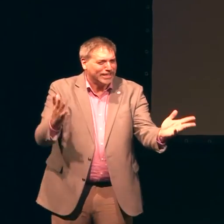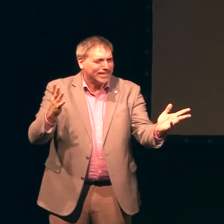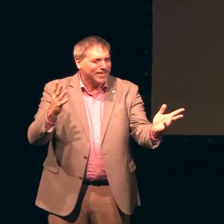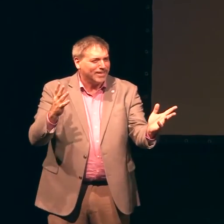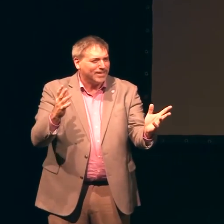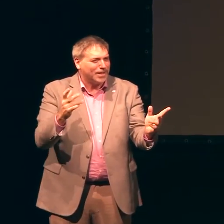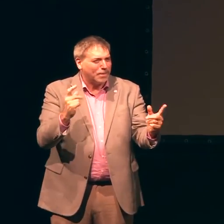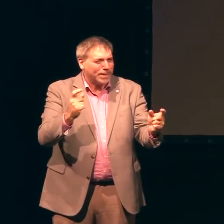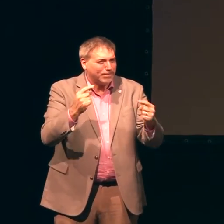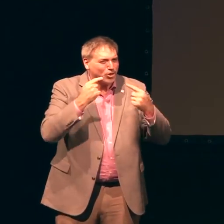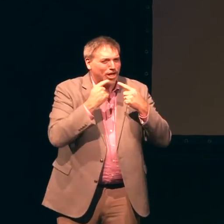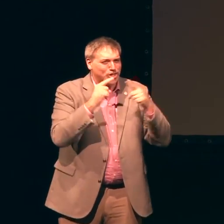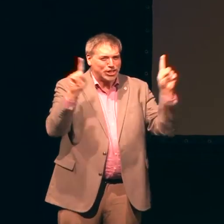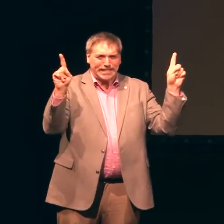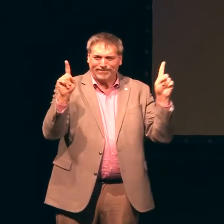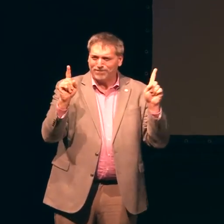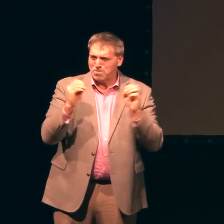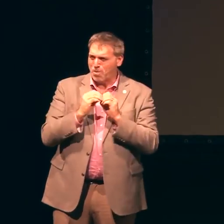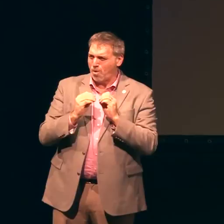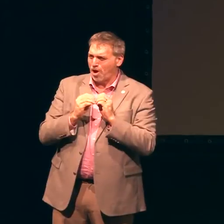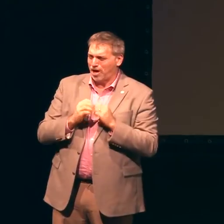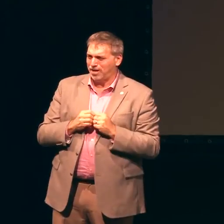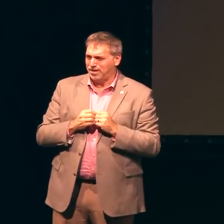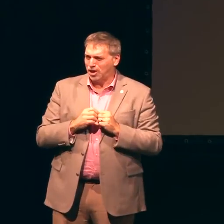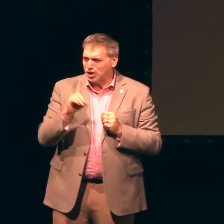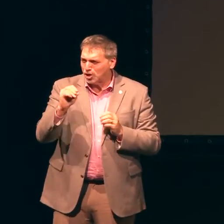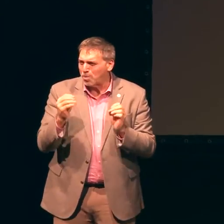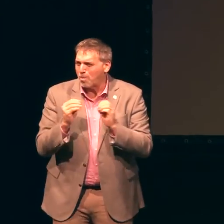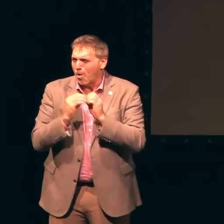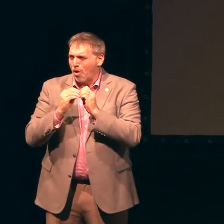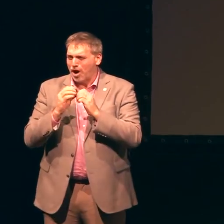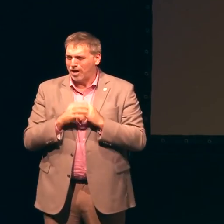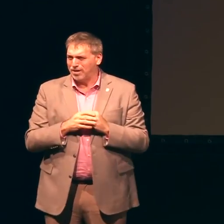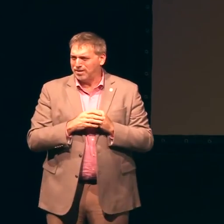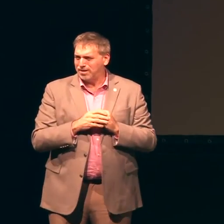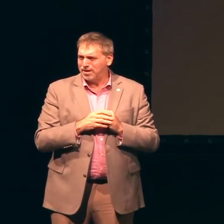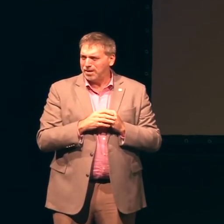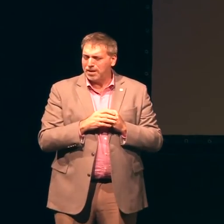encouraging. And fostering achievement to do